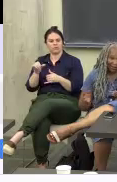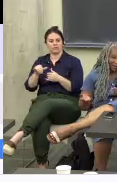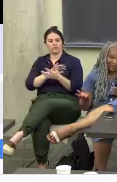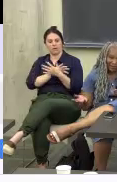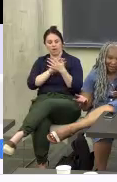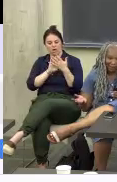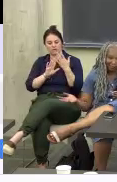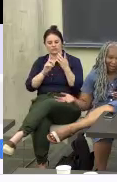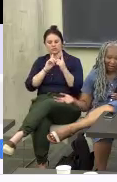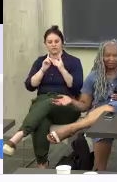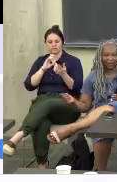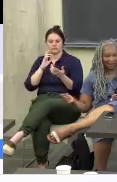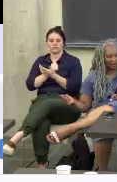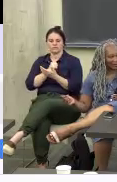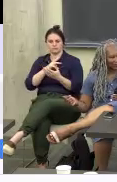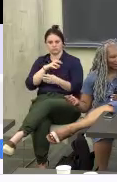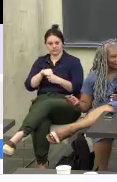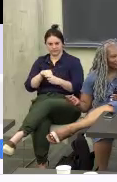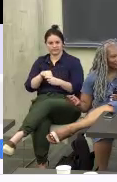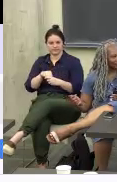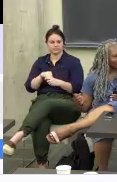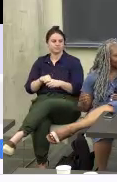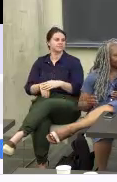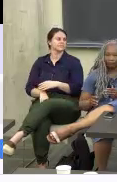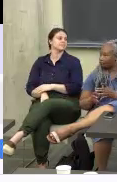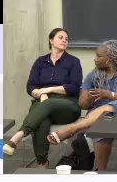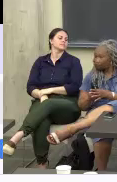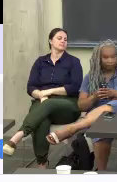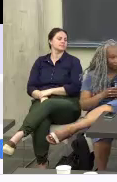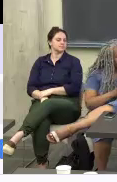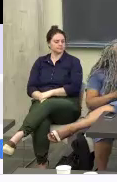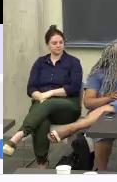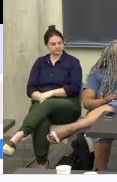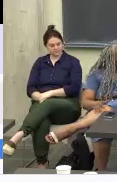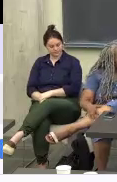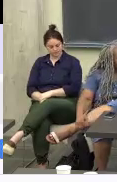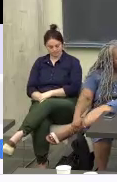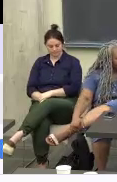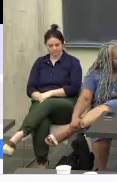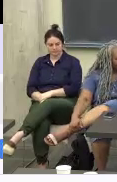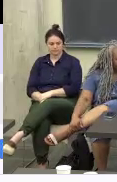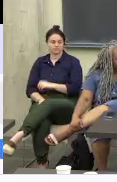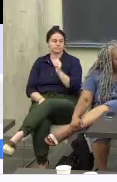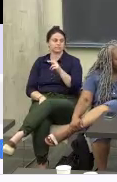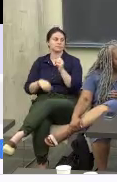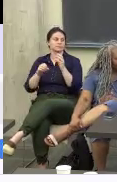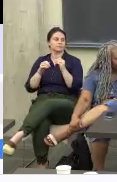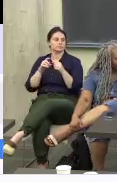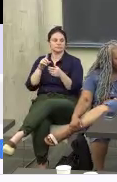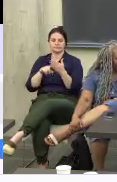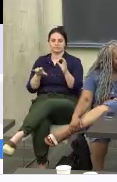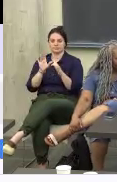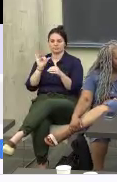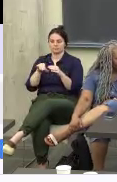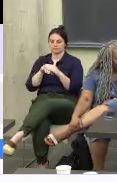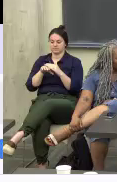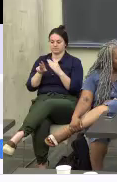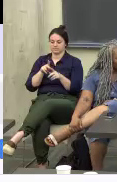conversations get to come into play, right? So what does the accessibility professional